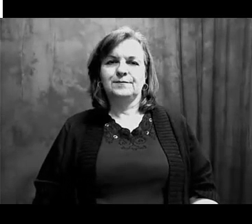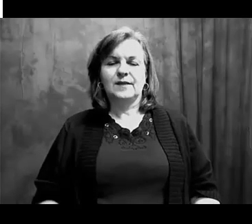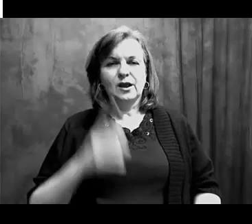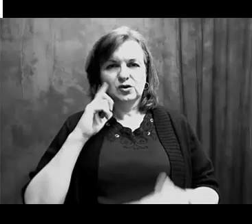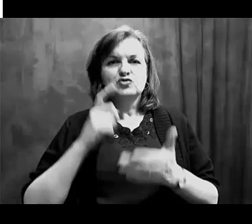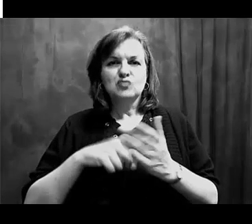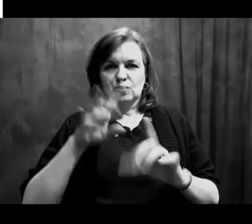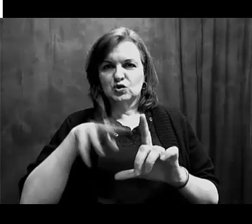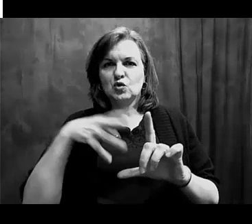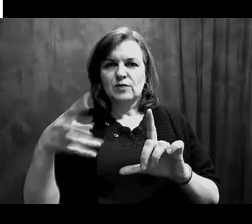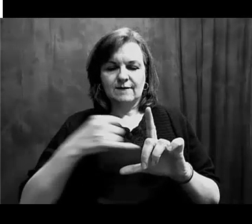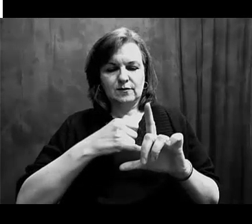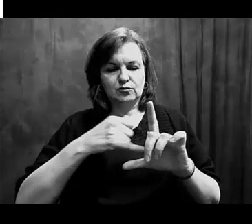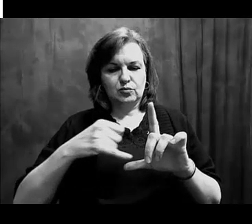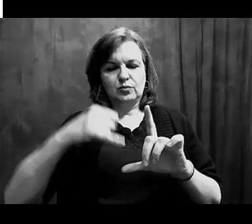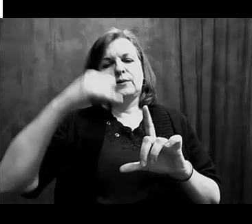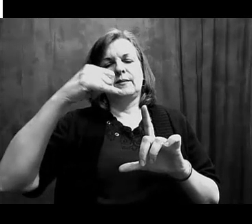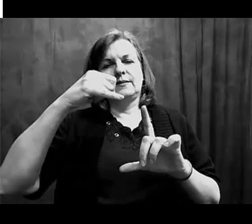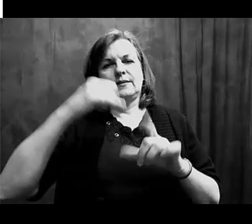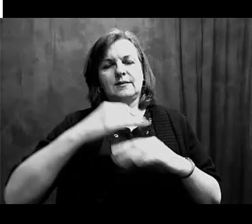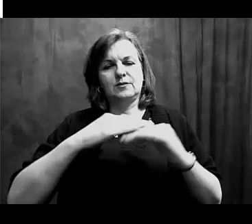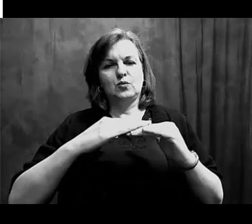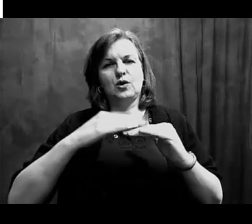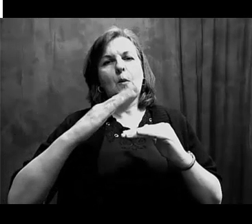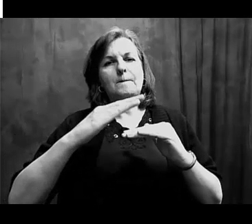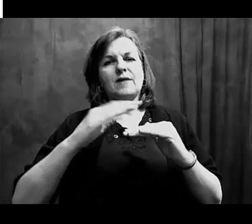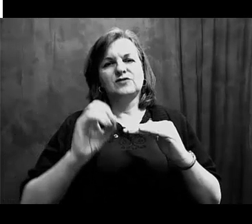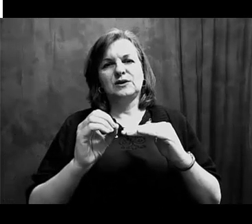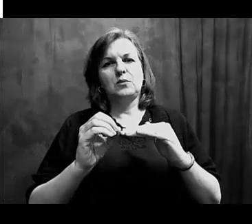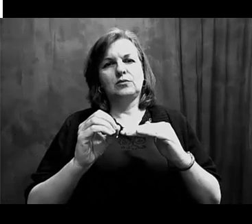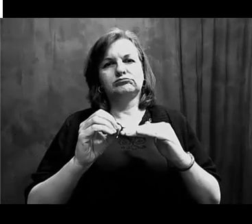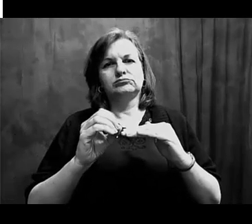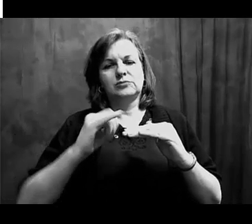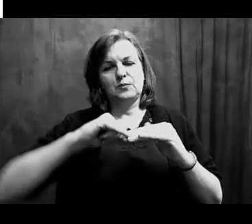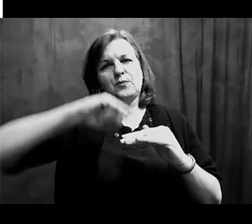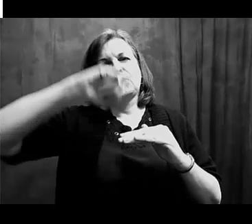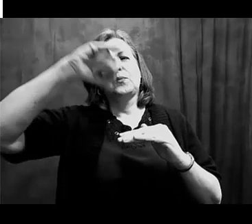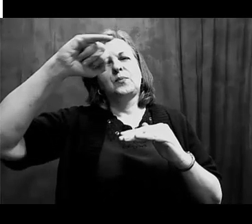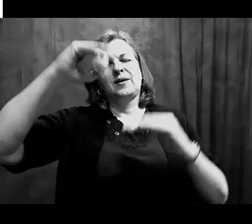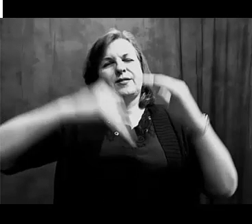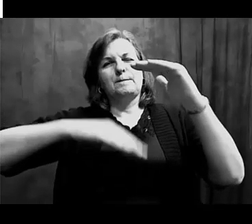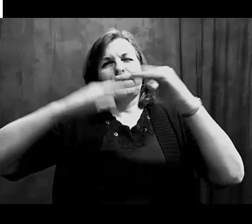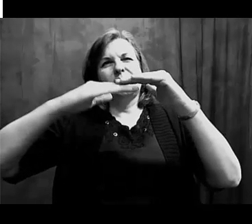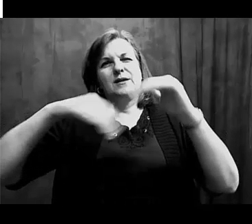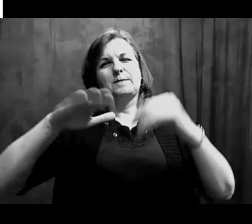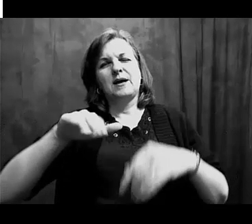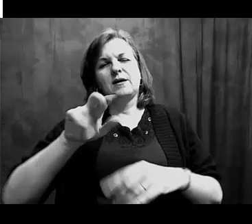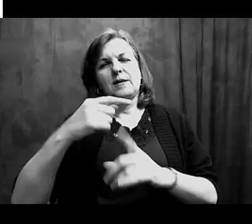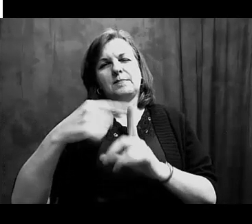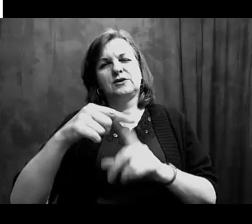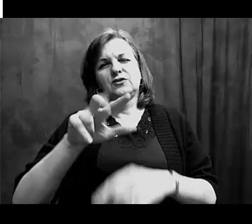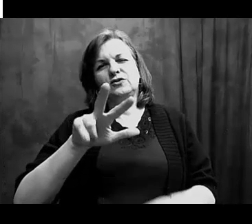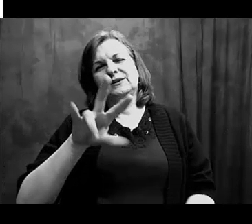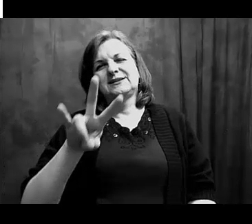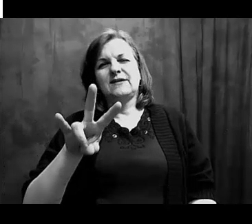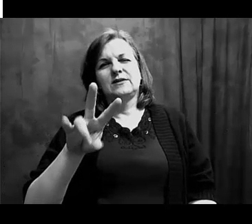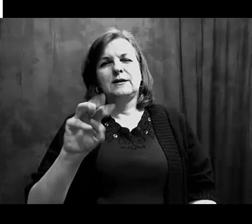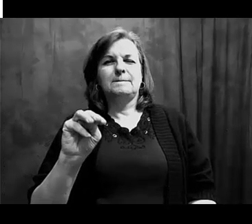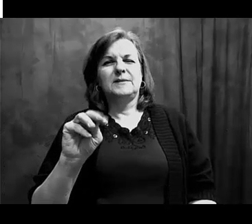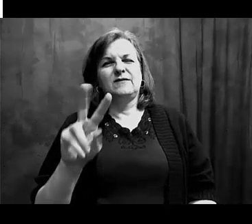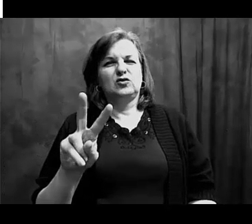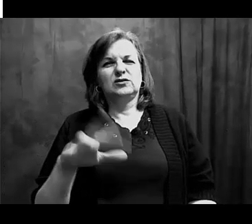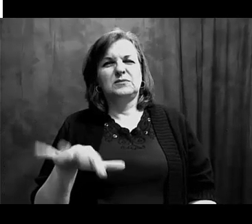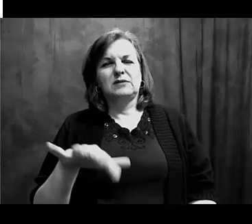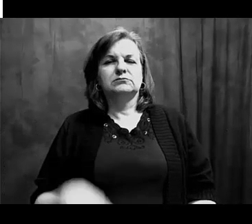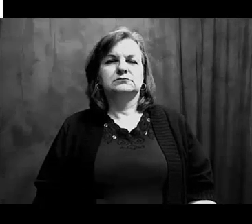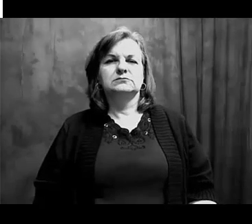and you see that we go positive on the mV scale and we peak at about plus 37mV